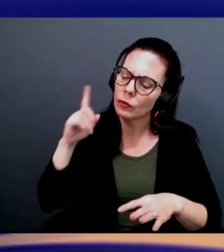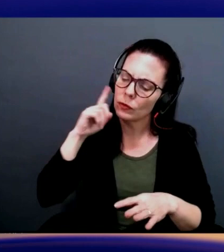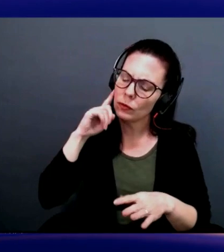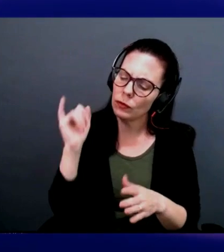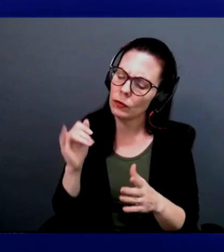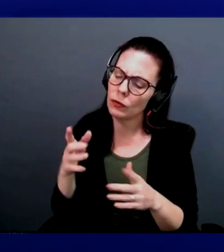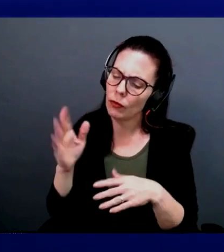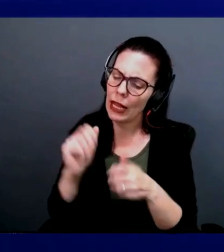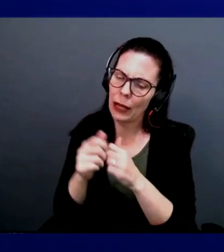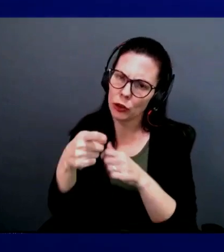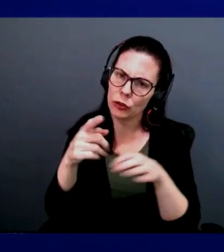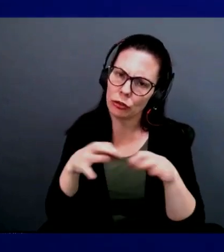it sounds,